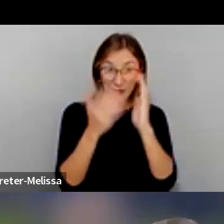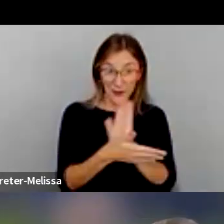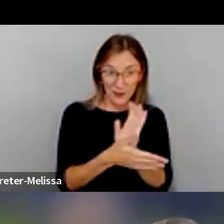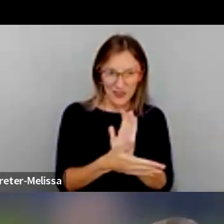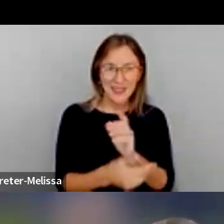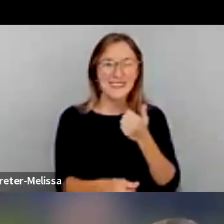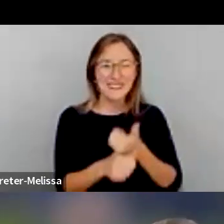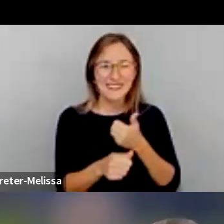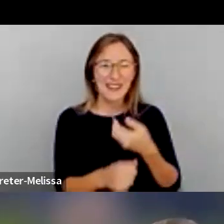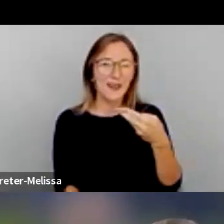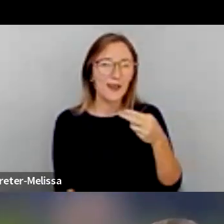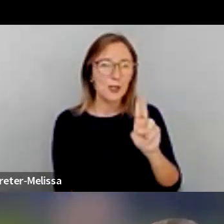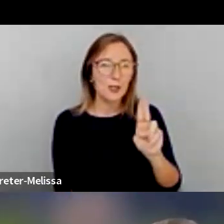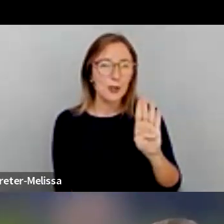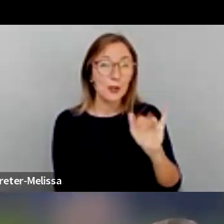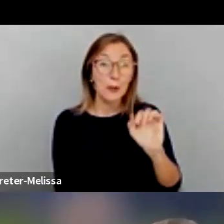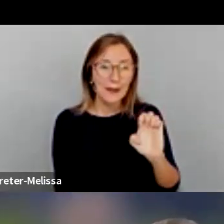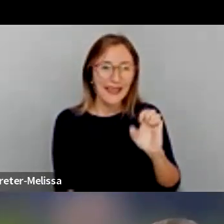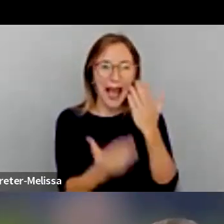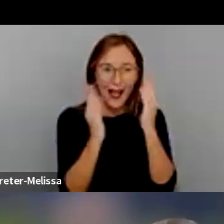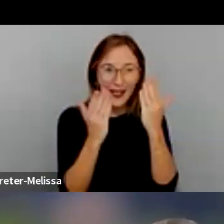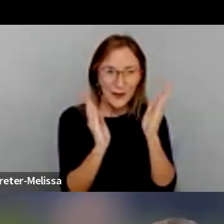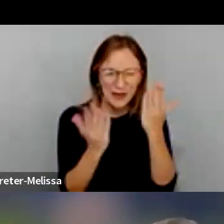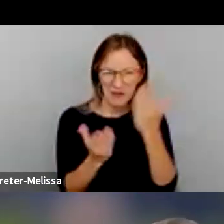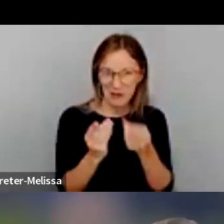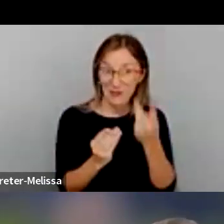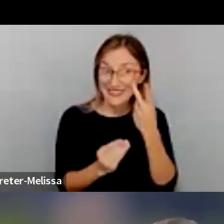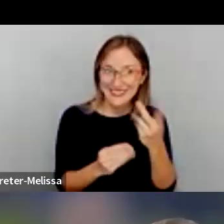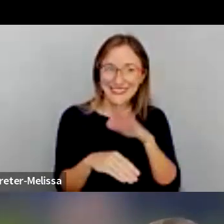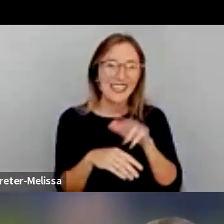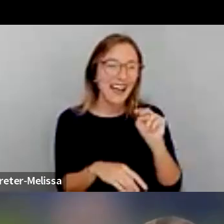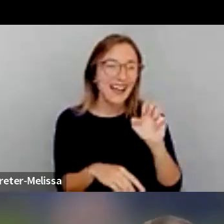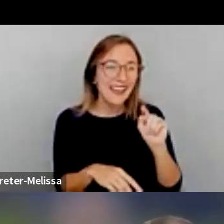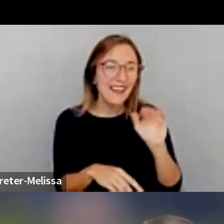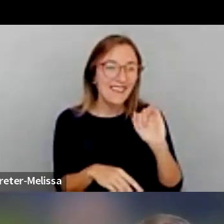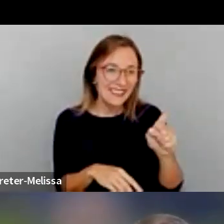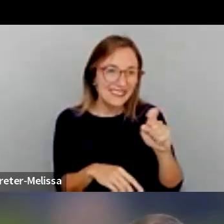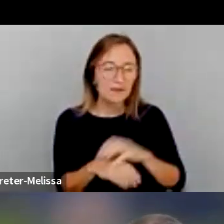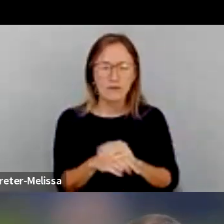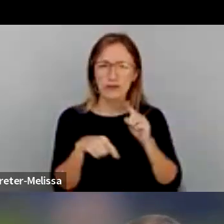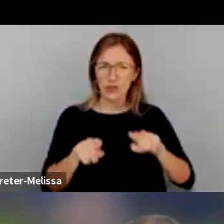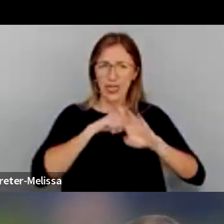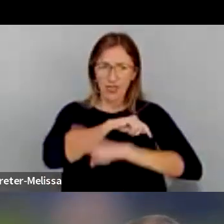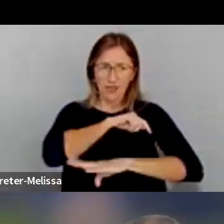: I'm Jeremiah. My pronouns are he/him. I'm from Vernon Utah. My